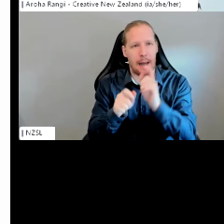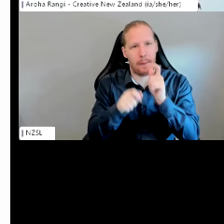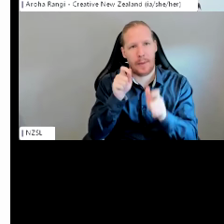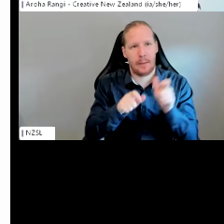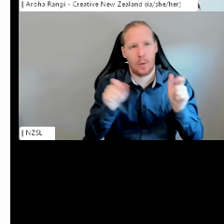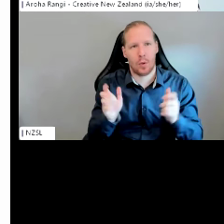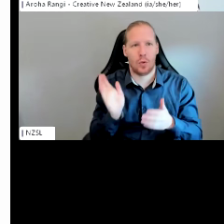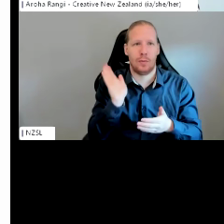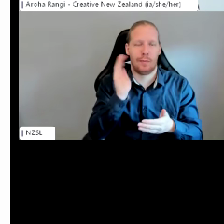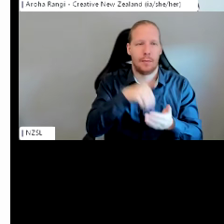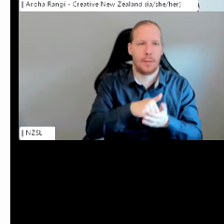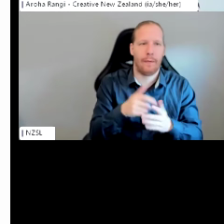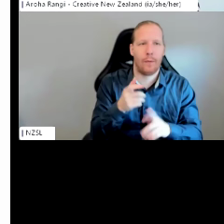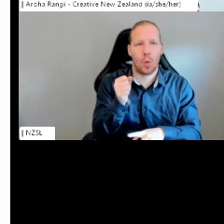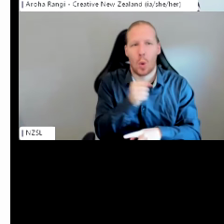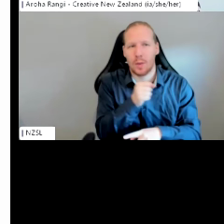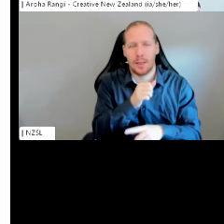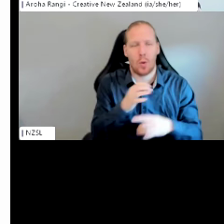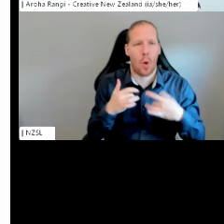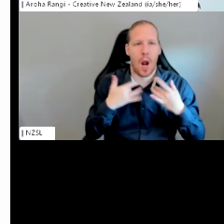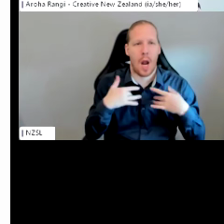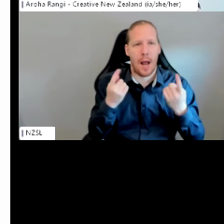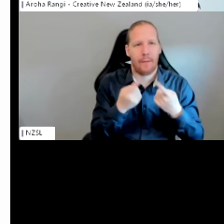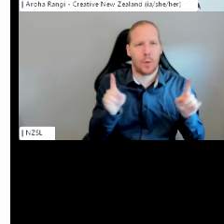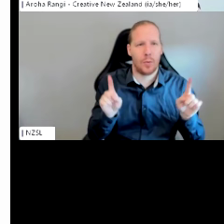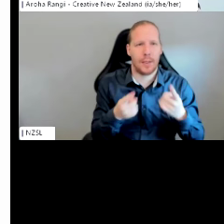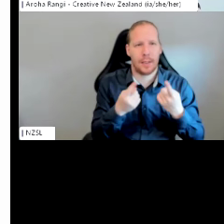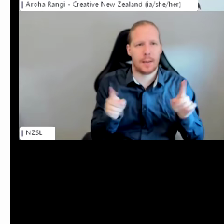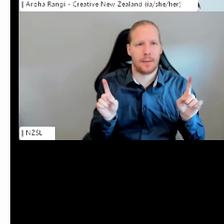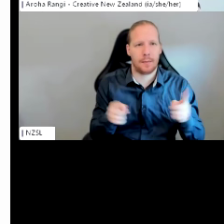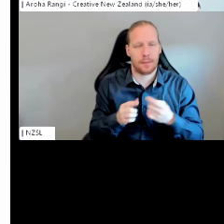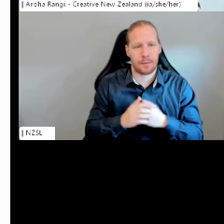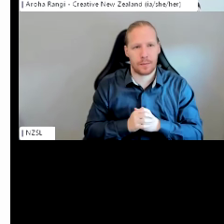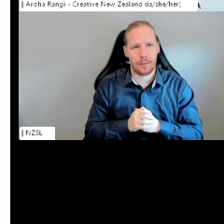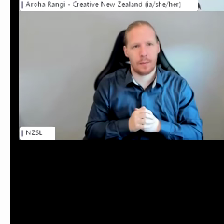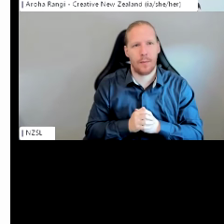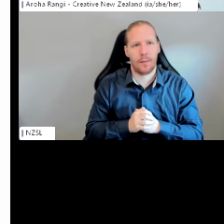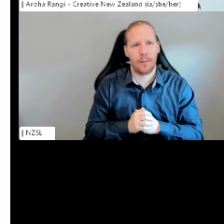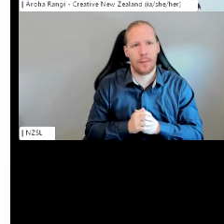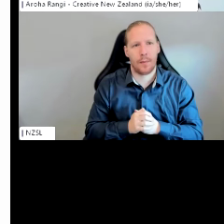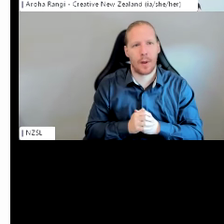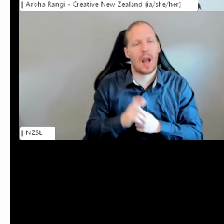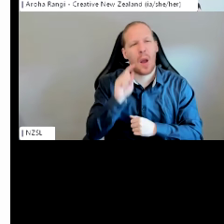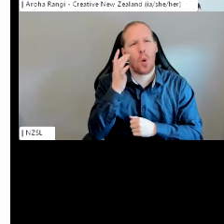for live music. I'll show you the numbers for other art forms on a subsequent slide. But this is